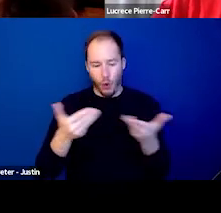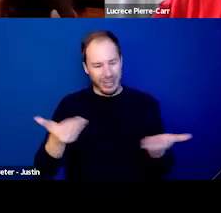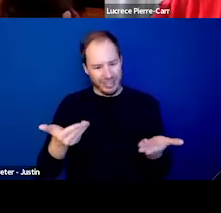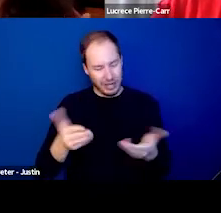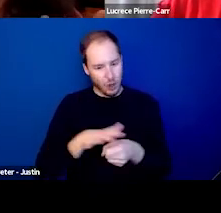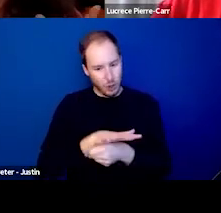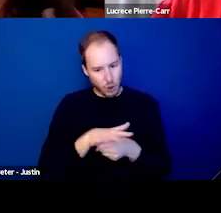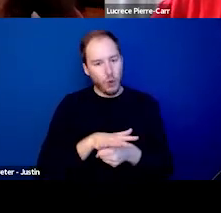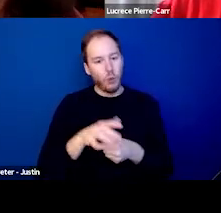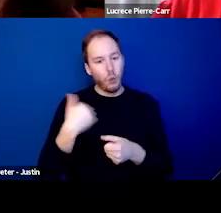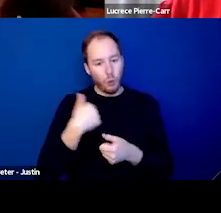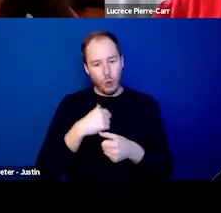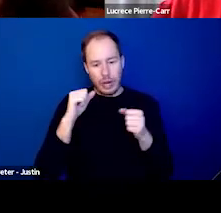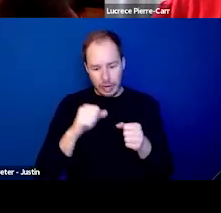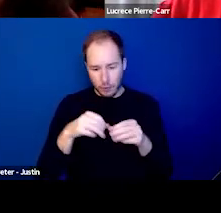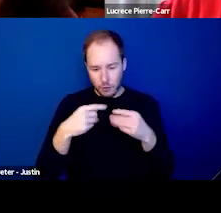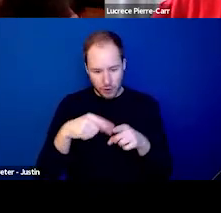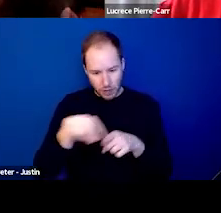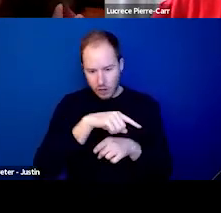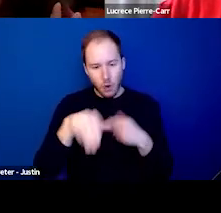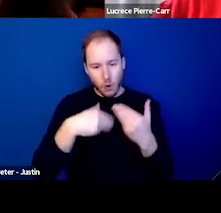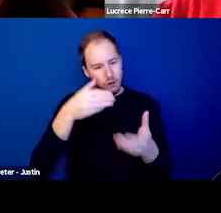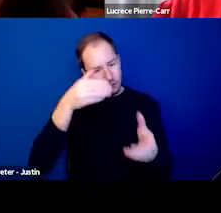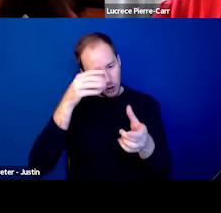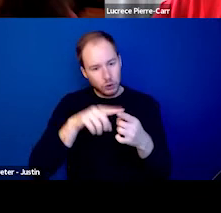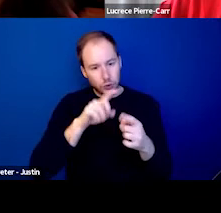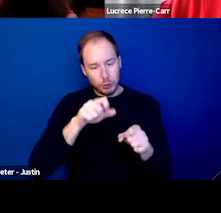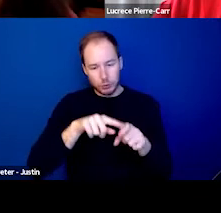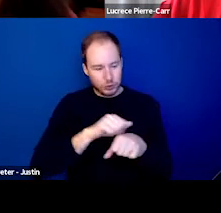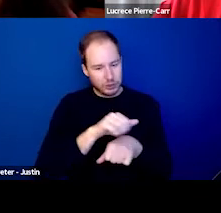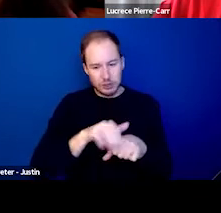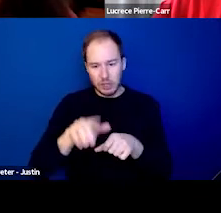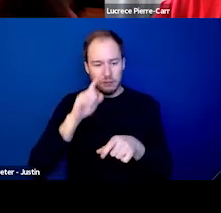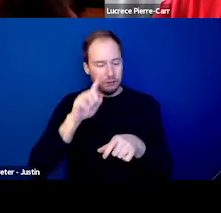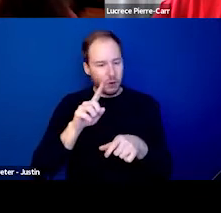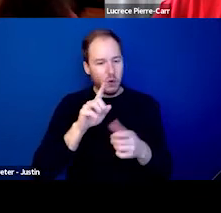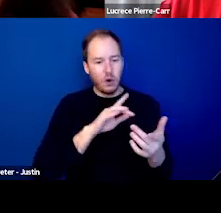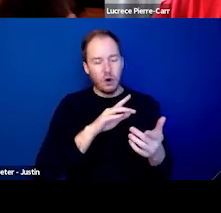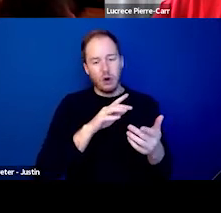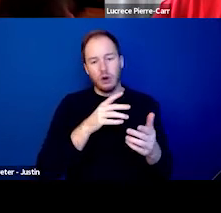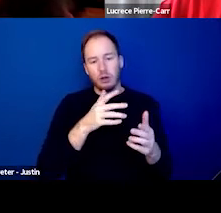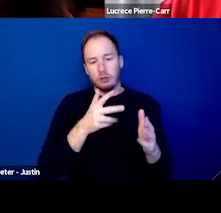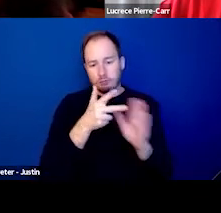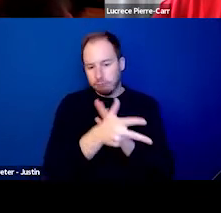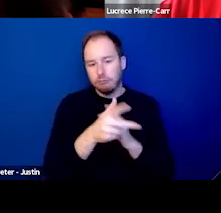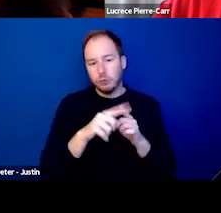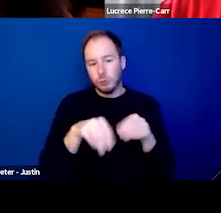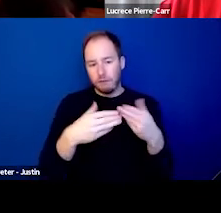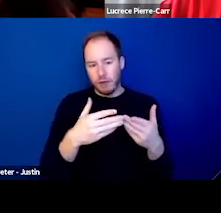so that we can get as close to local as possible to have those local referrals and responses to get people the right level of care.